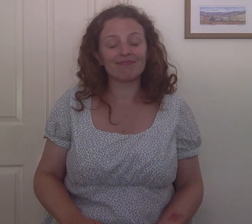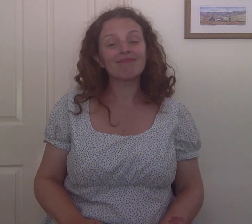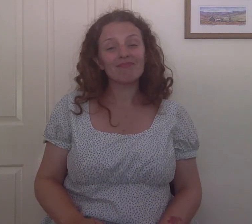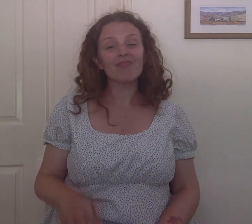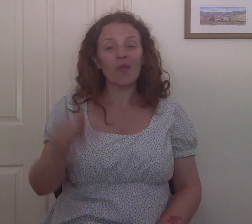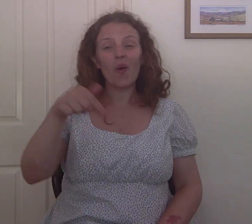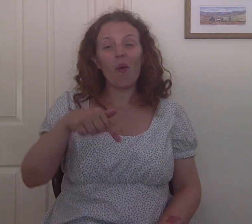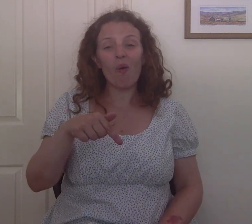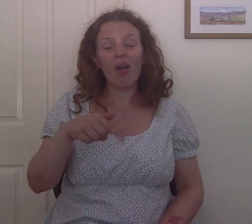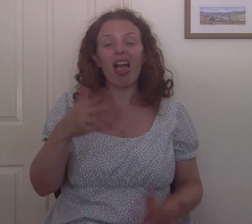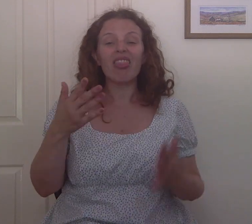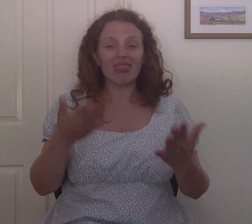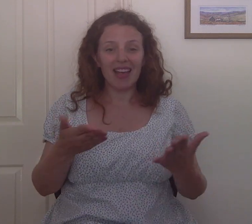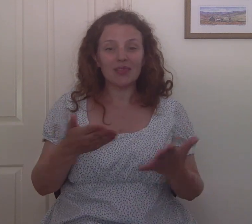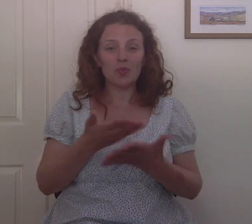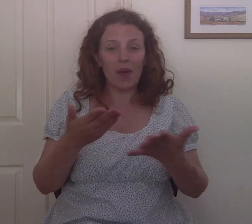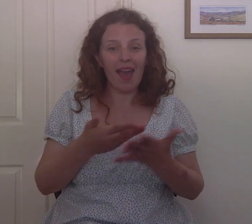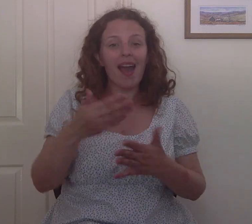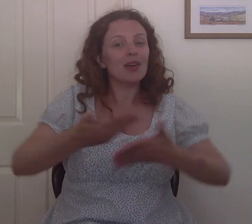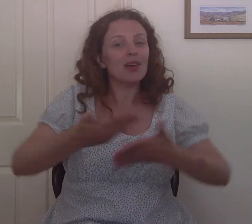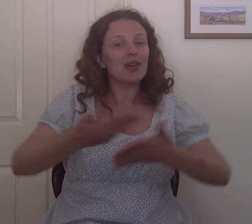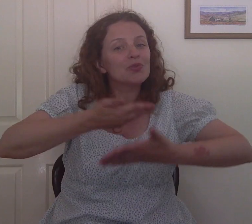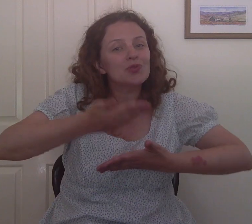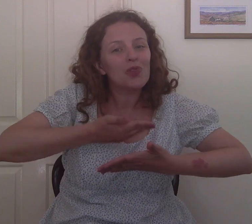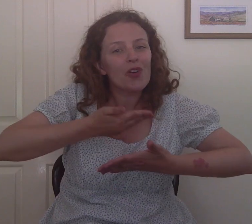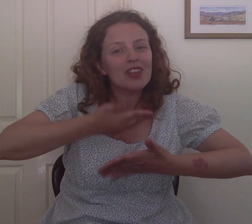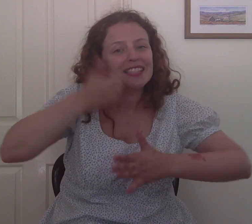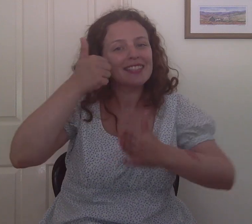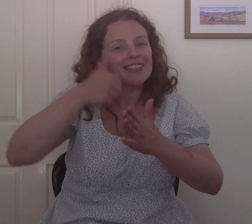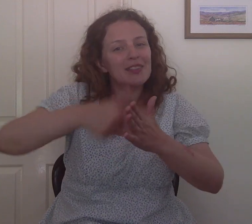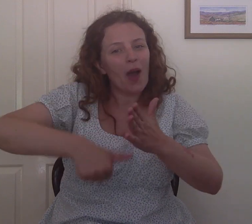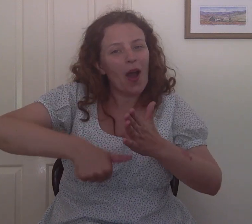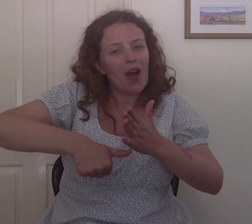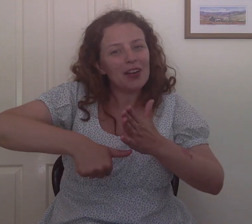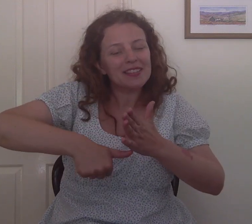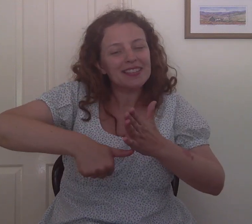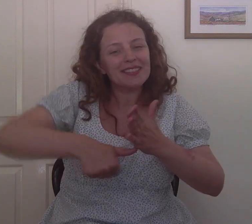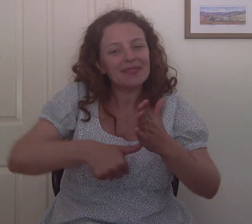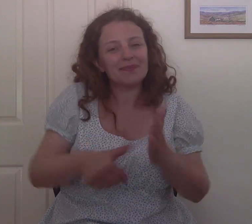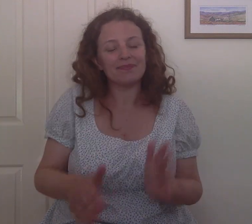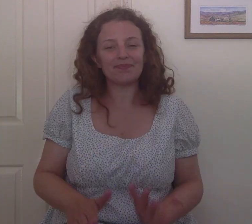This is where the story starts,